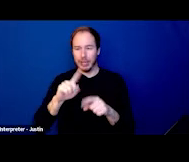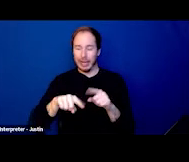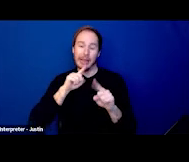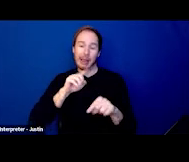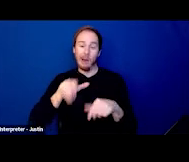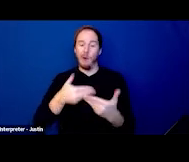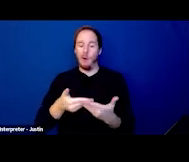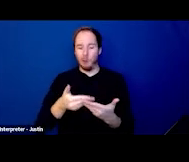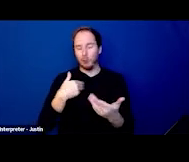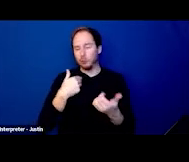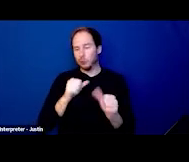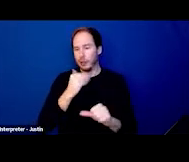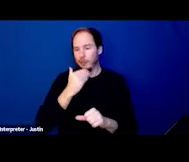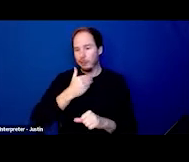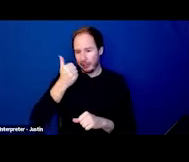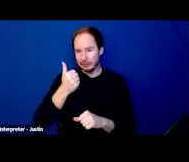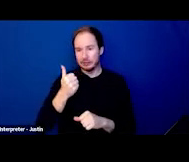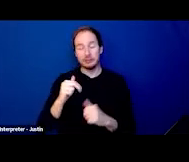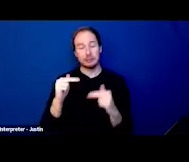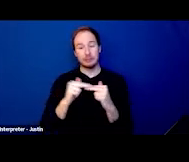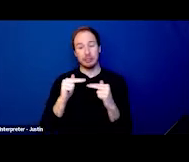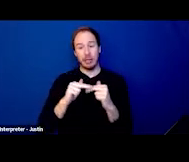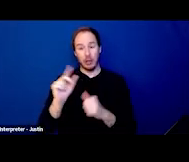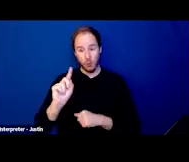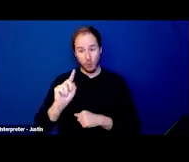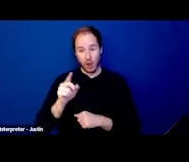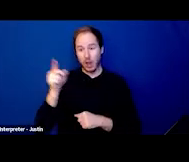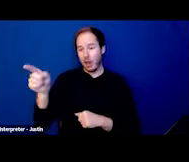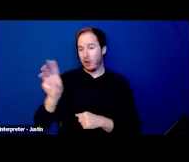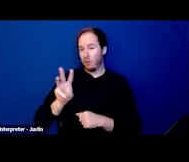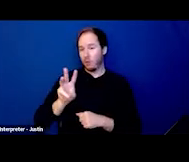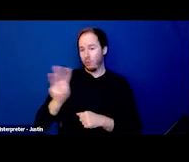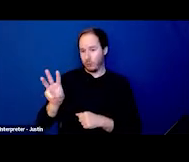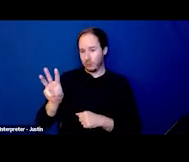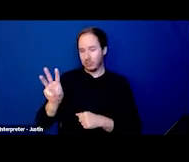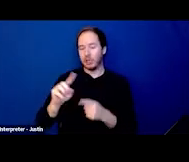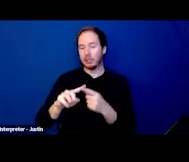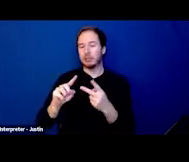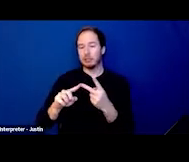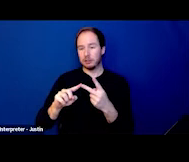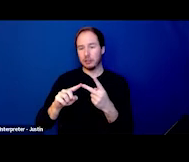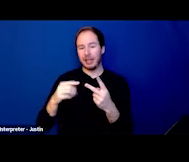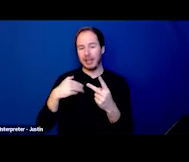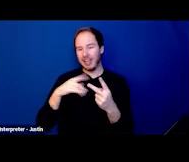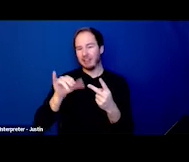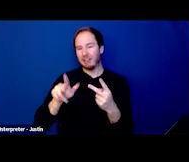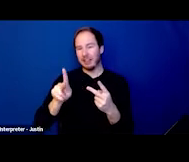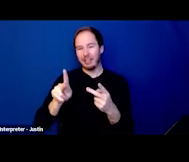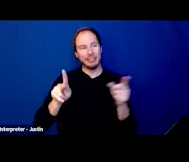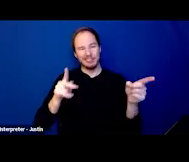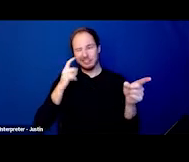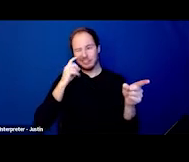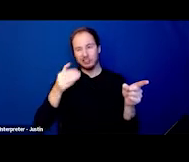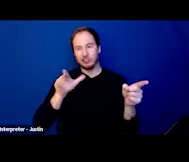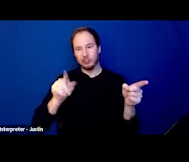The slides are available now on our website, and we've put the direct link into the chat there for you.